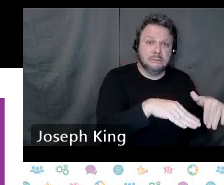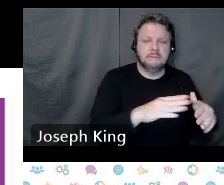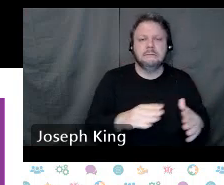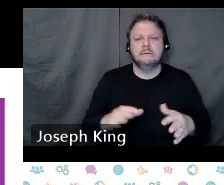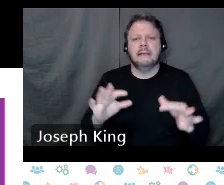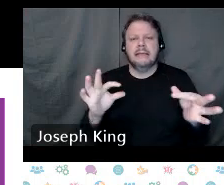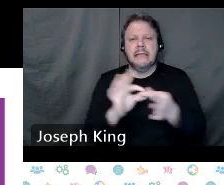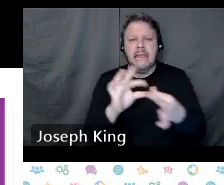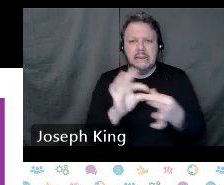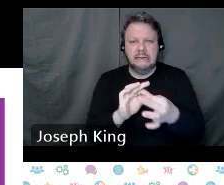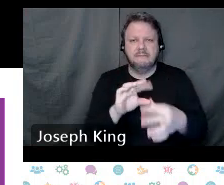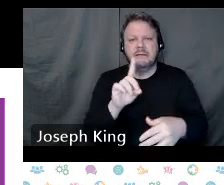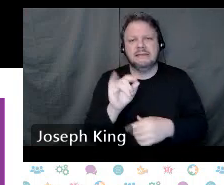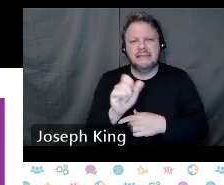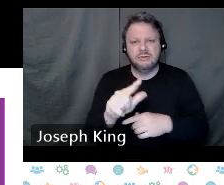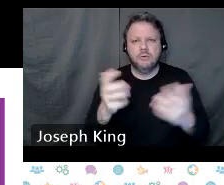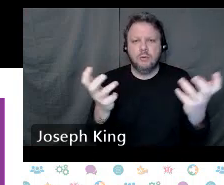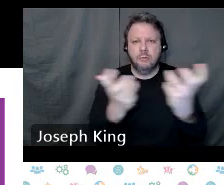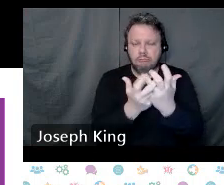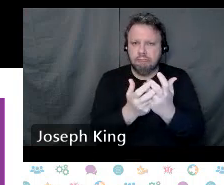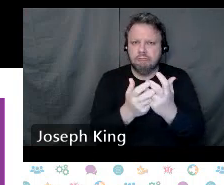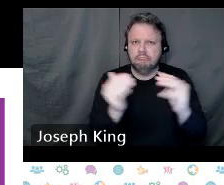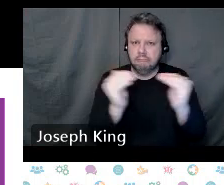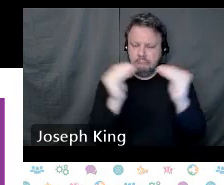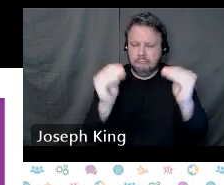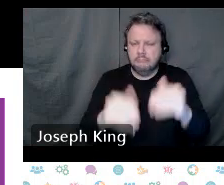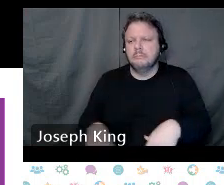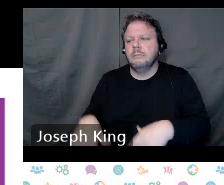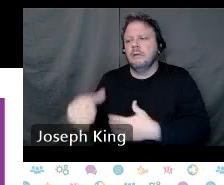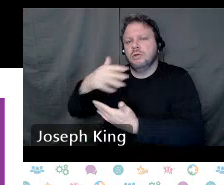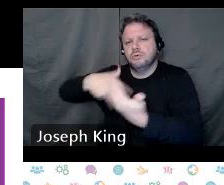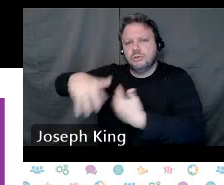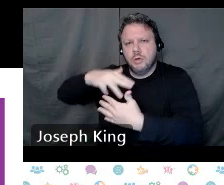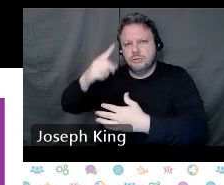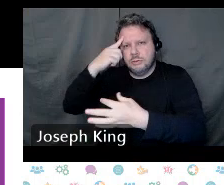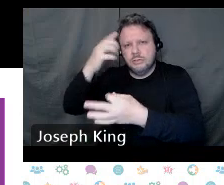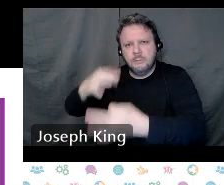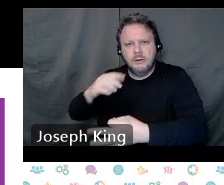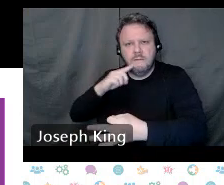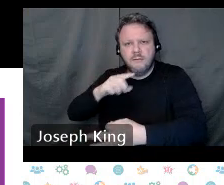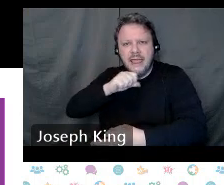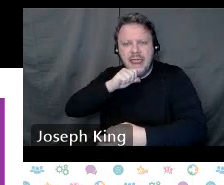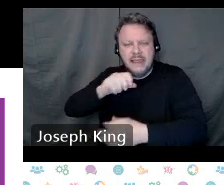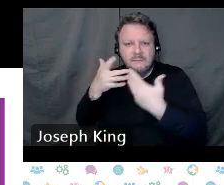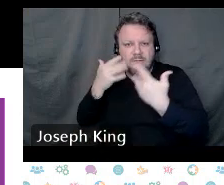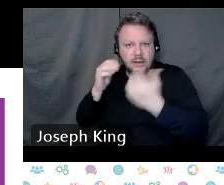Housing connectivity and digital equity social determinants of health in our age